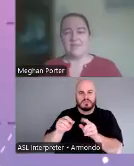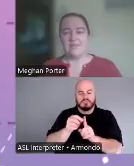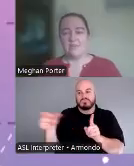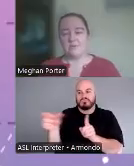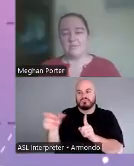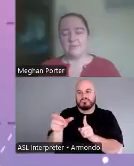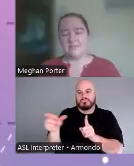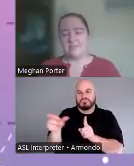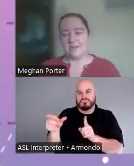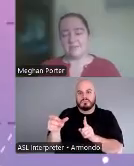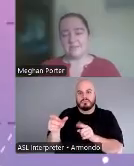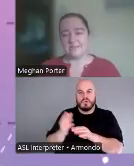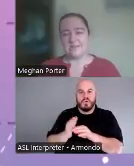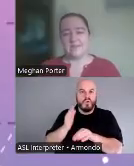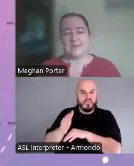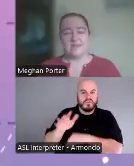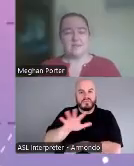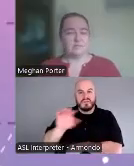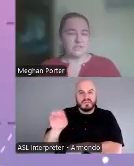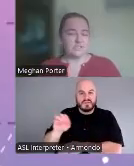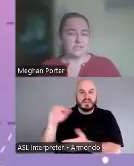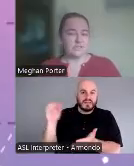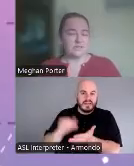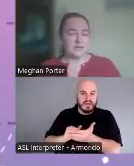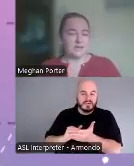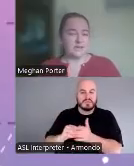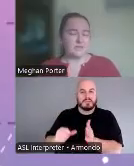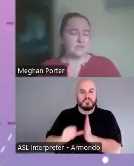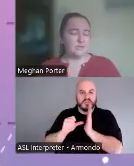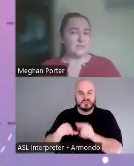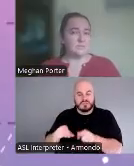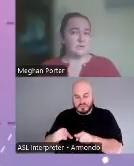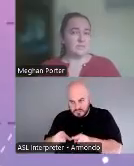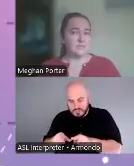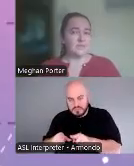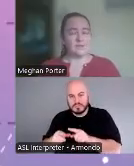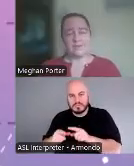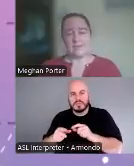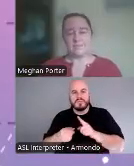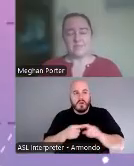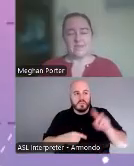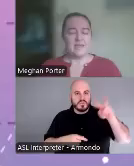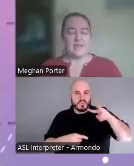There were over 50,000 impressions on the 22 posts of the campaign.